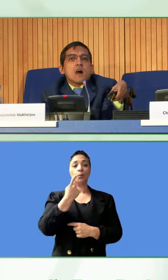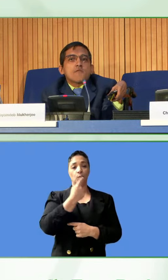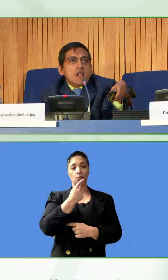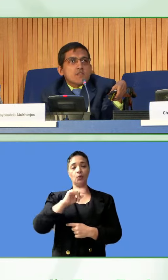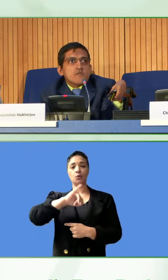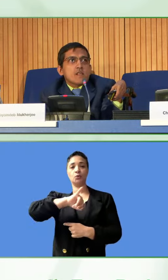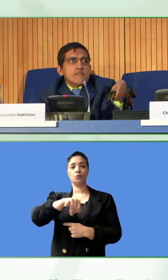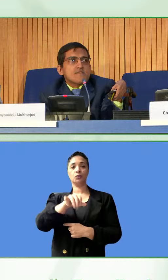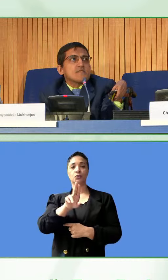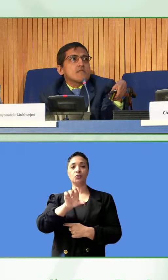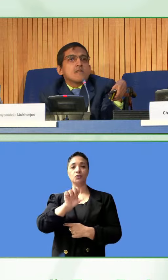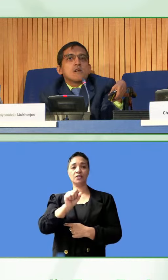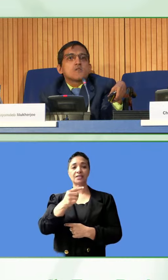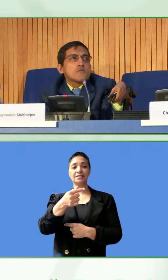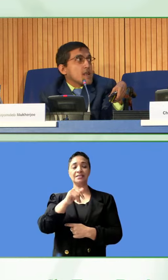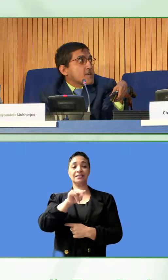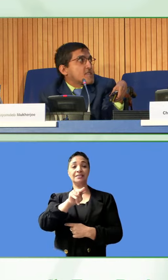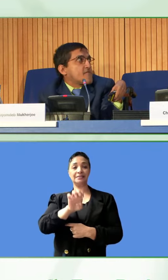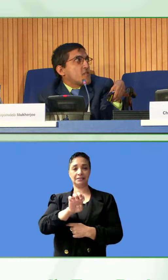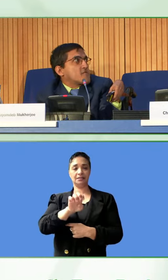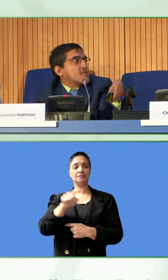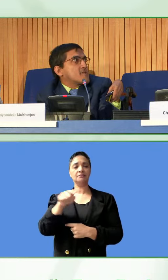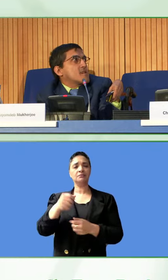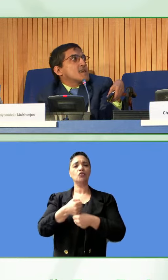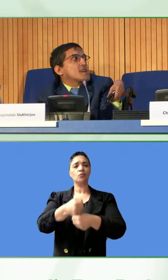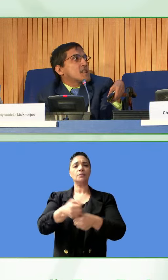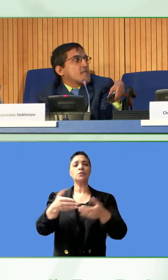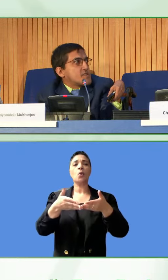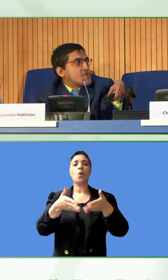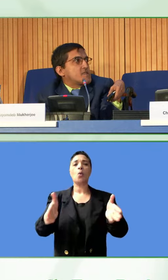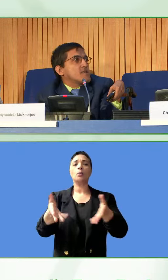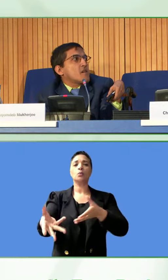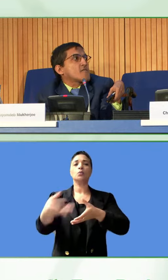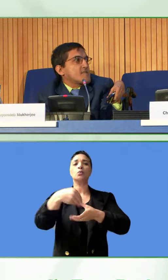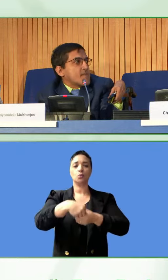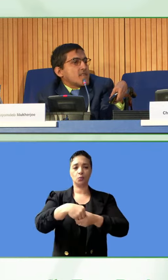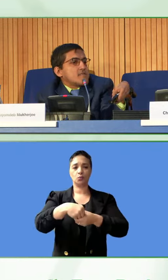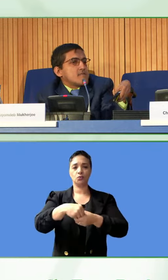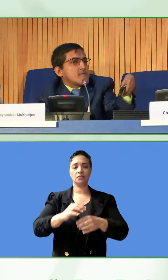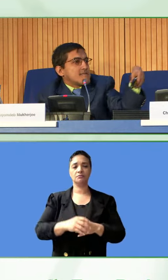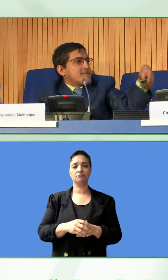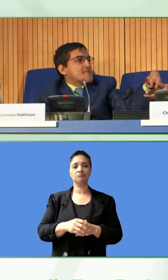I would like to request her to take us forward in our journey of discovery.